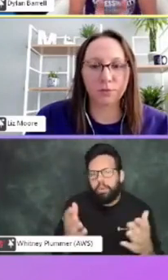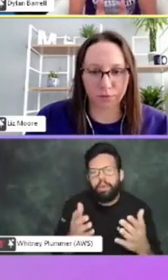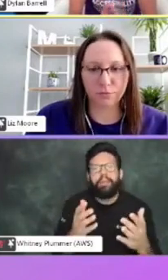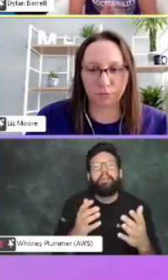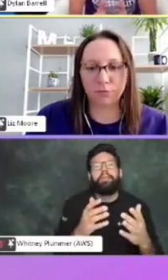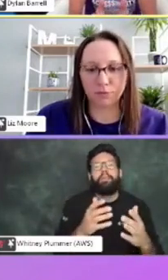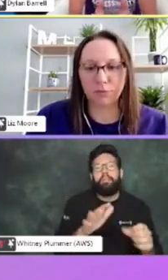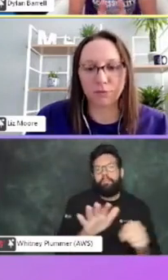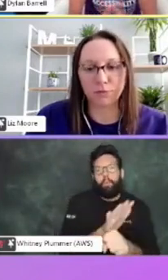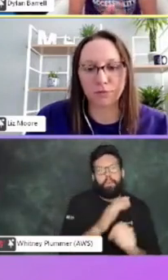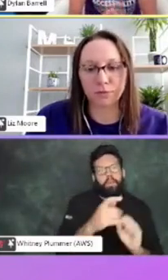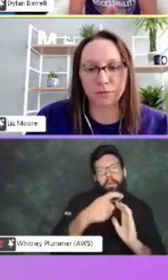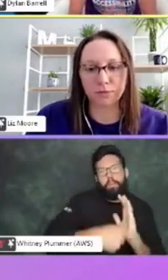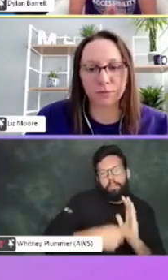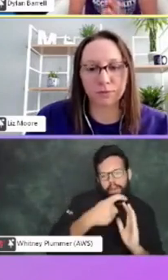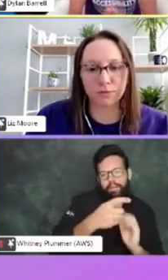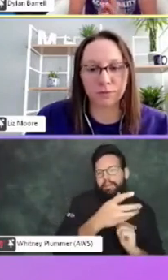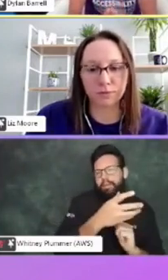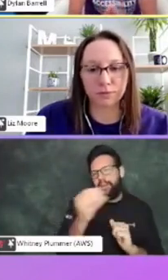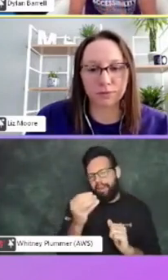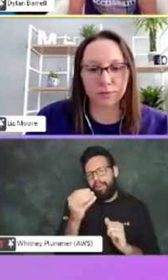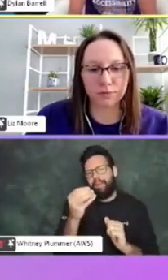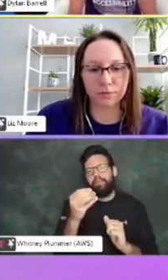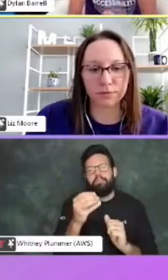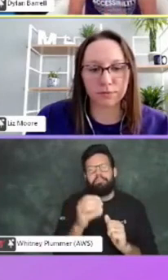Yes, we will be creating semi-automated tests